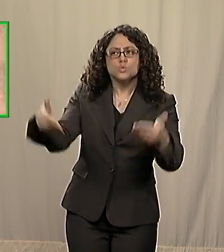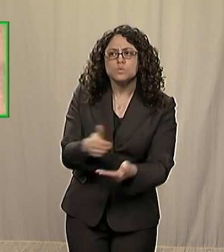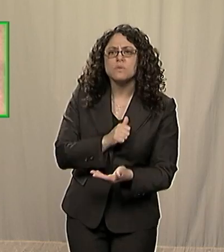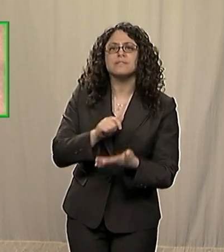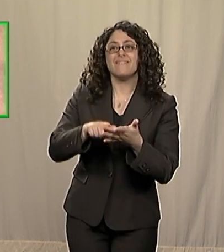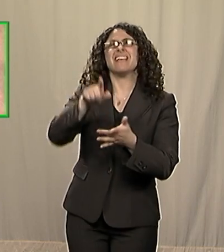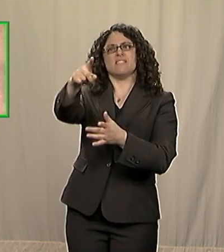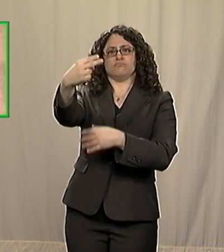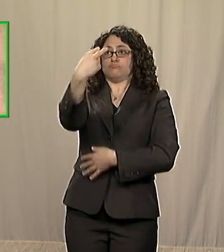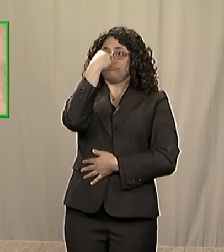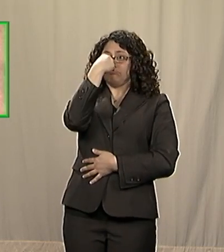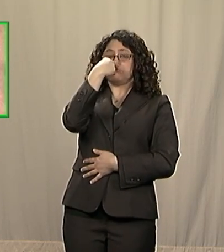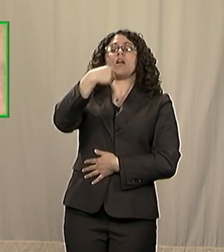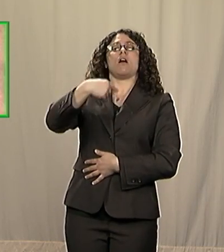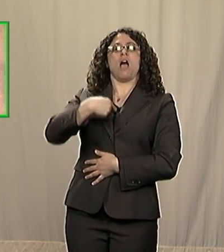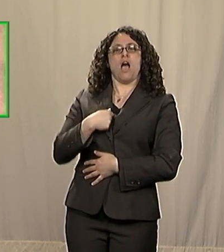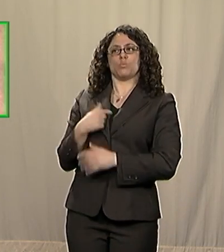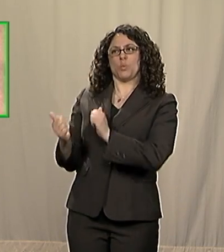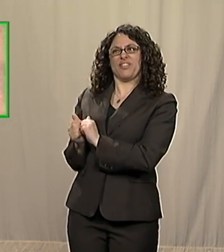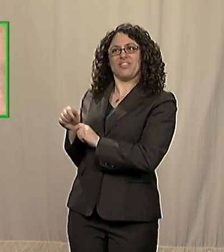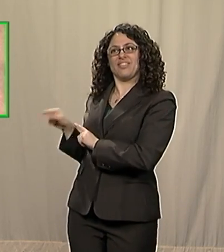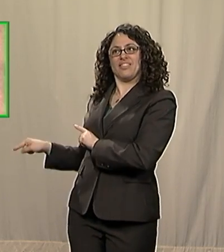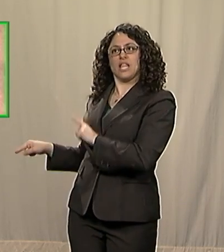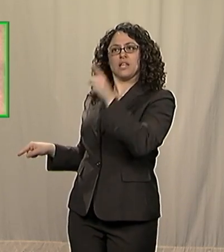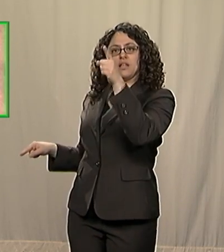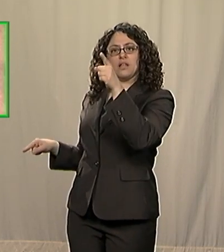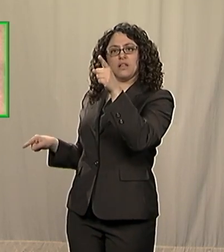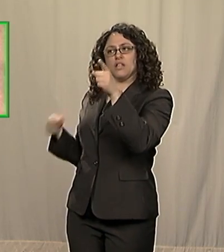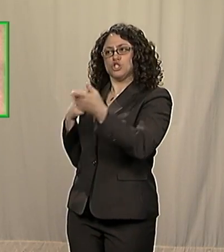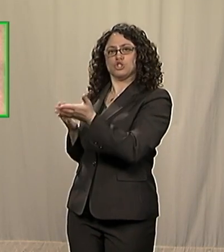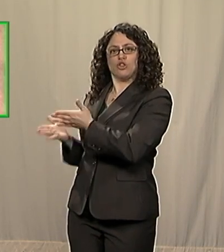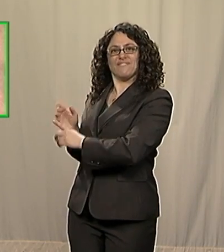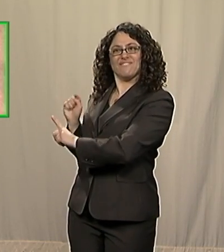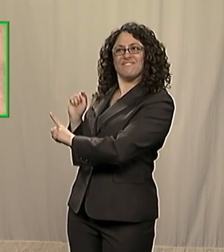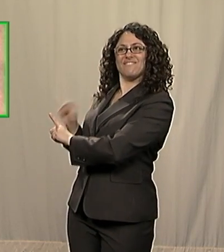You're with them, and I'm serving you. So our behaviors can actually be interpreted